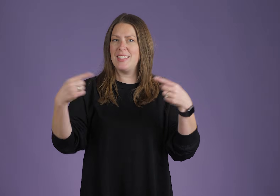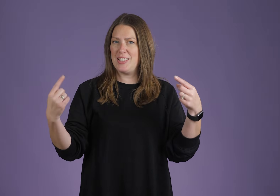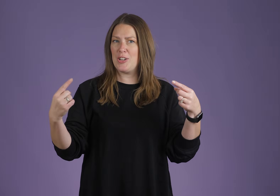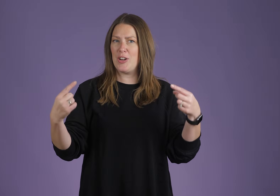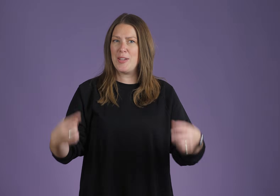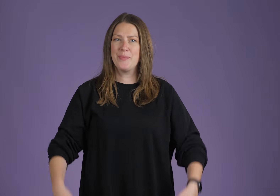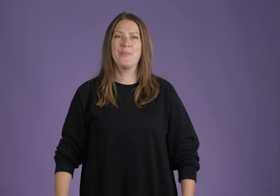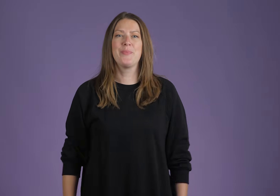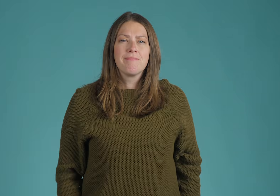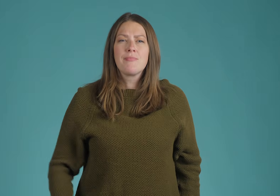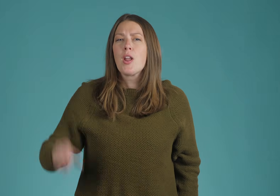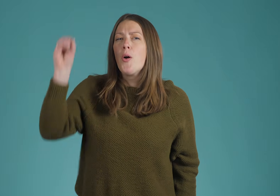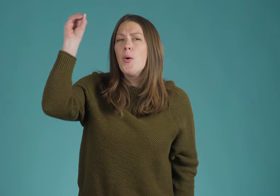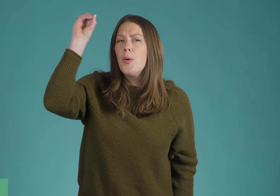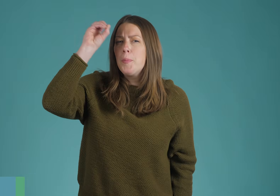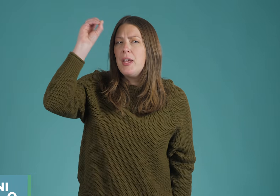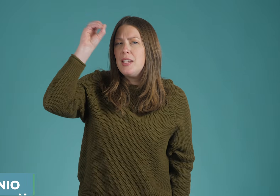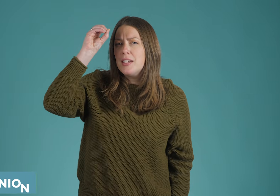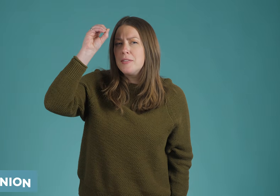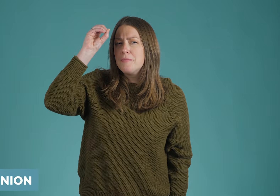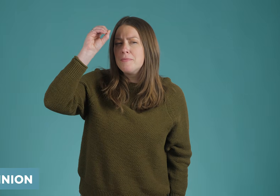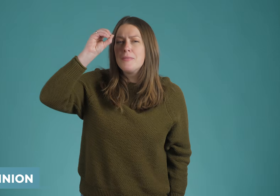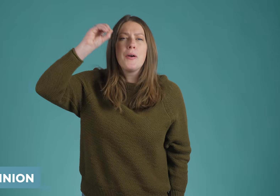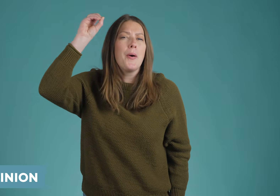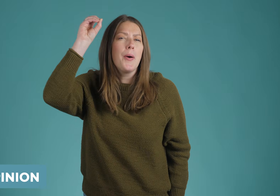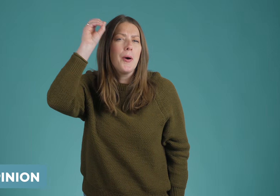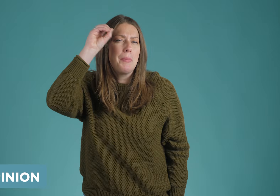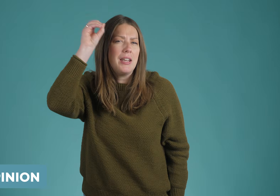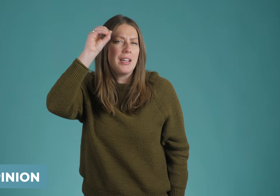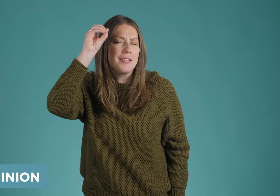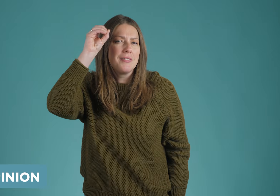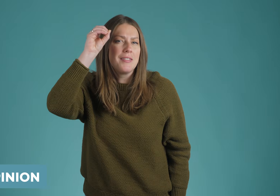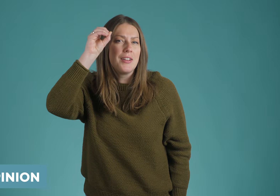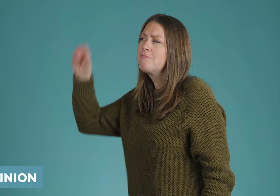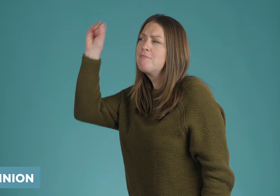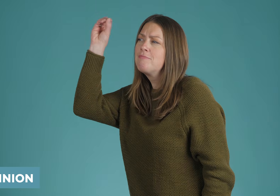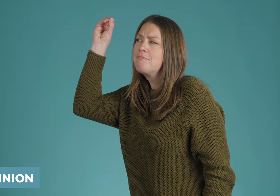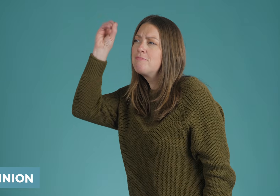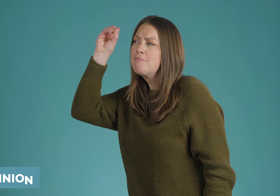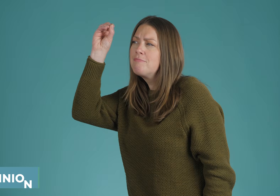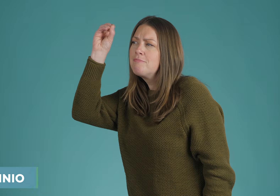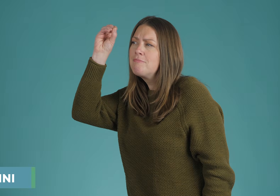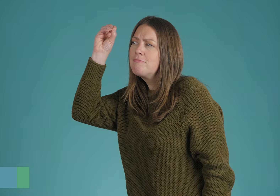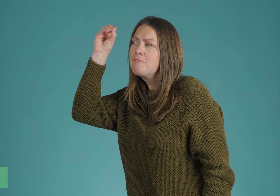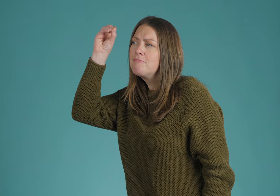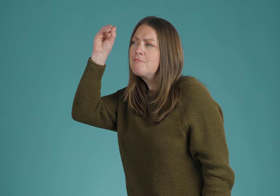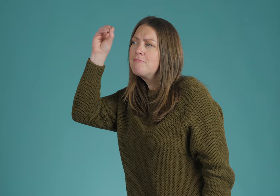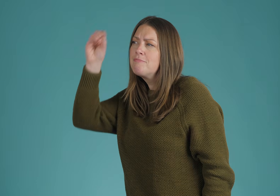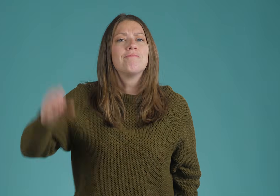Disagree. Opinion. You have an O-shaped hand